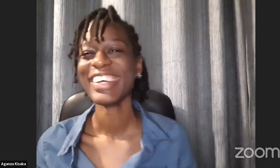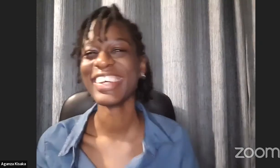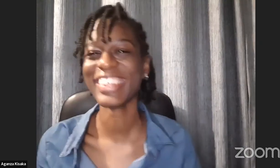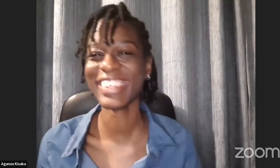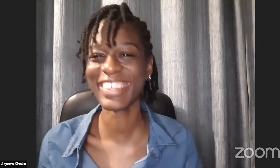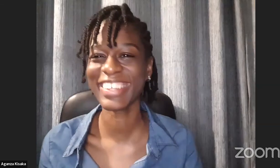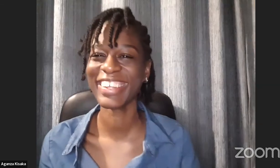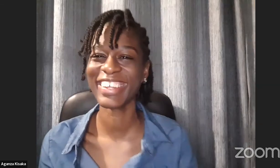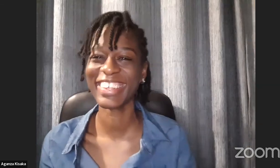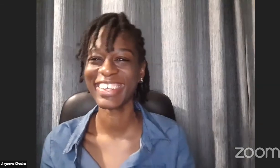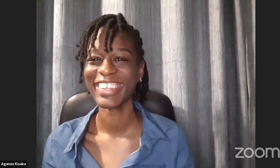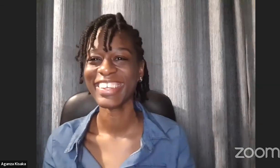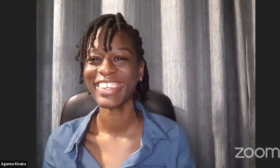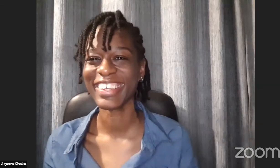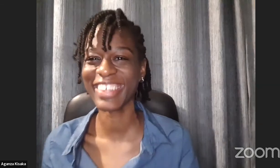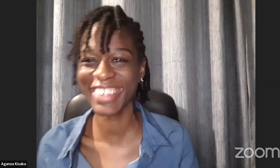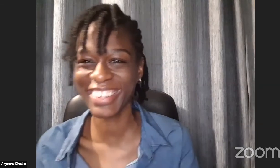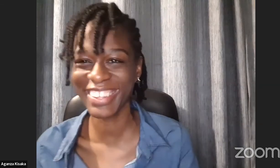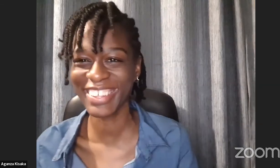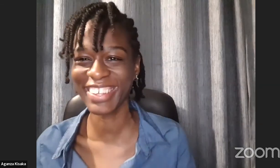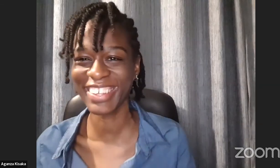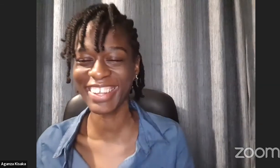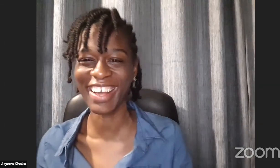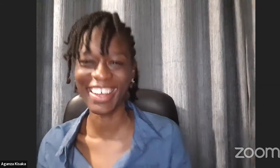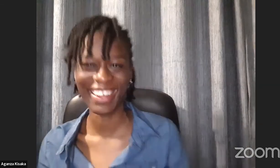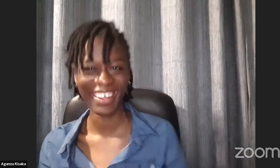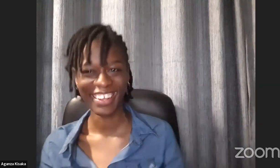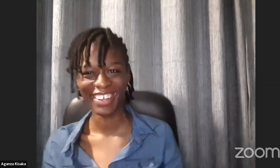shall we do the session all over again with a clear voice.